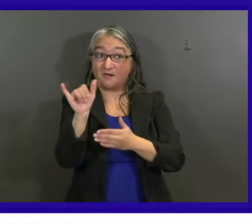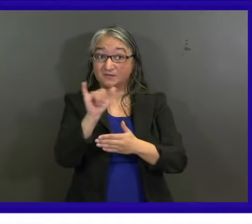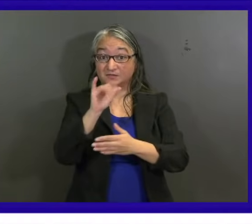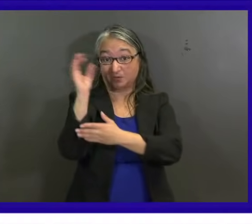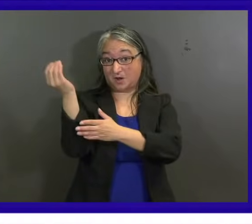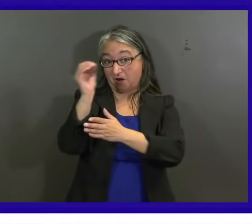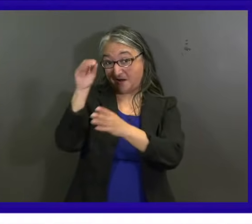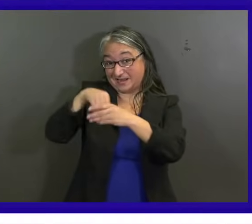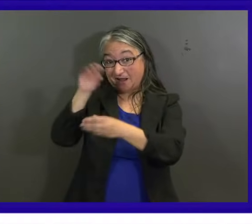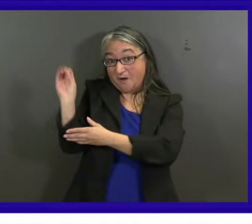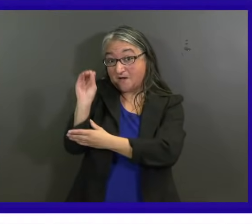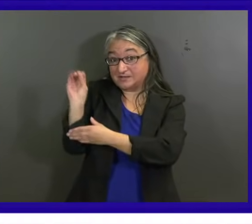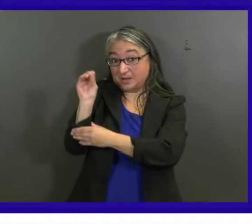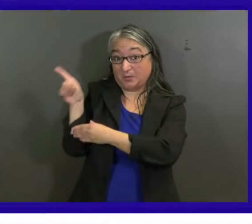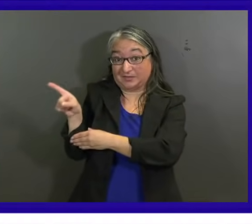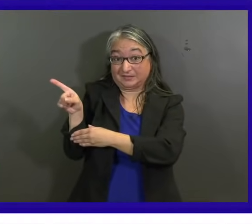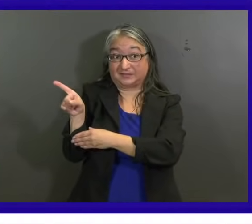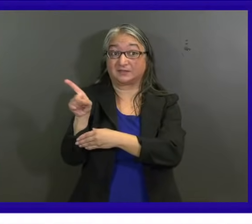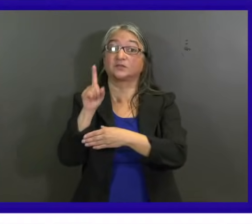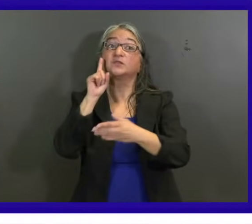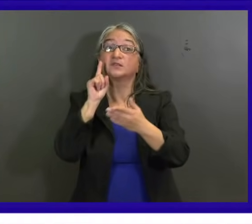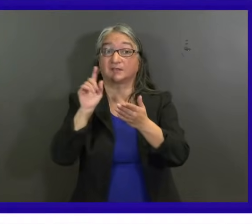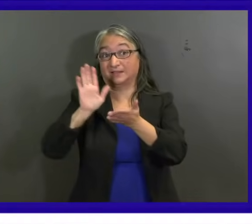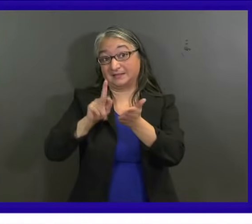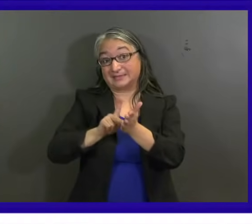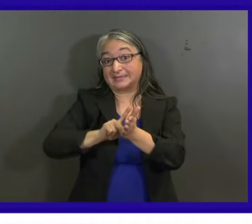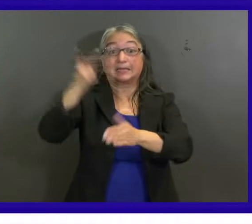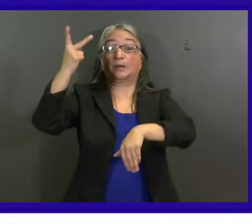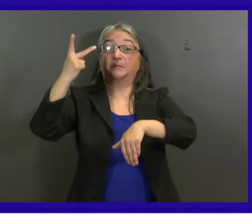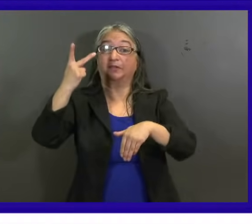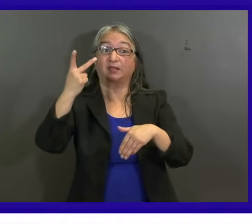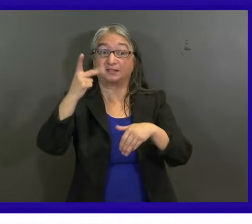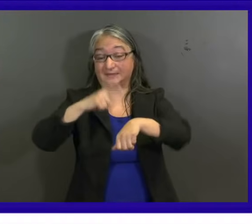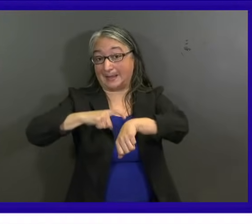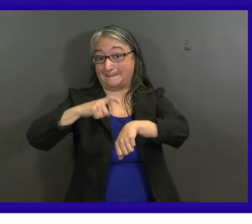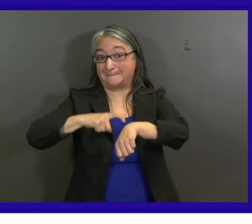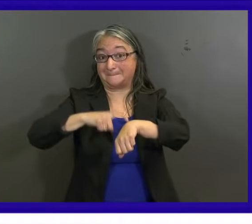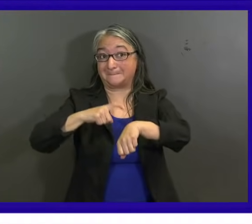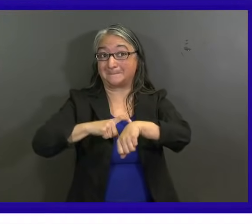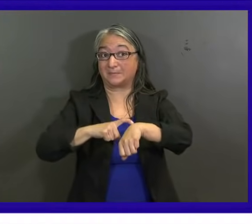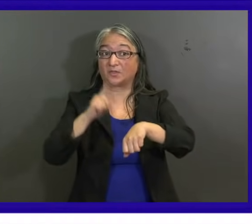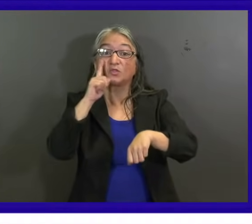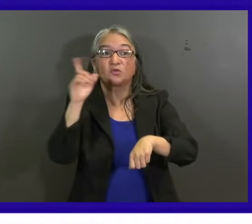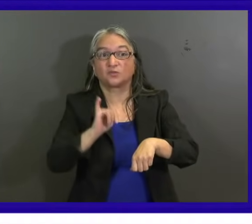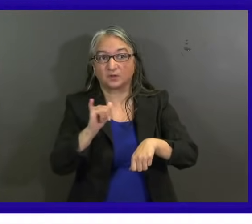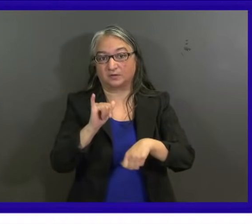time of three days and we've heard of their exponential growth that's occurring occurring